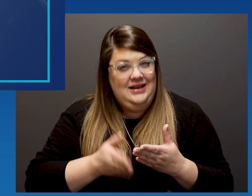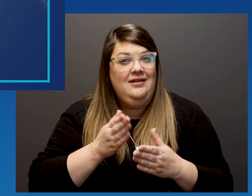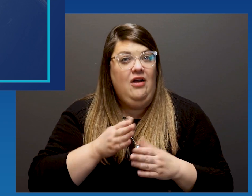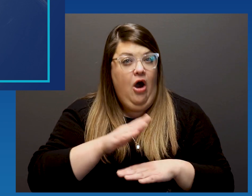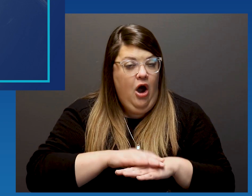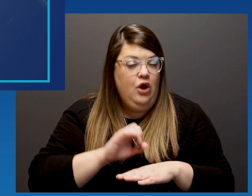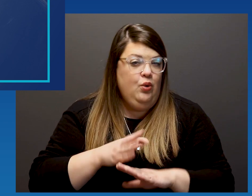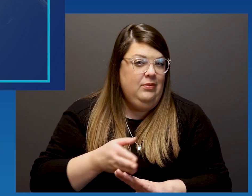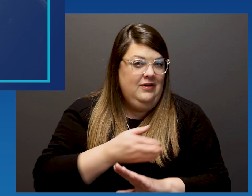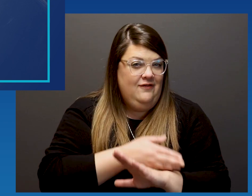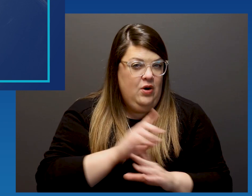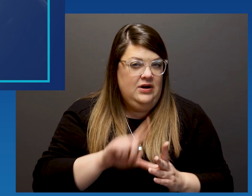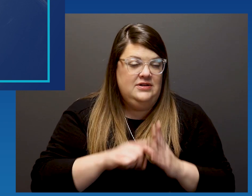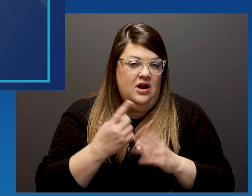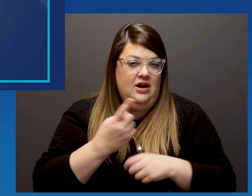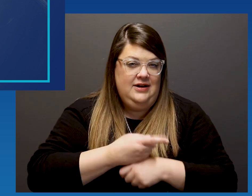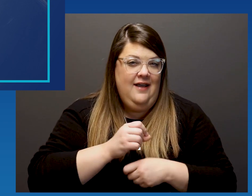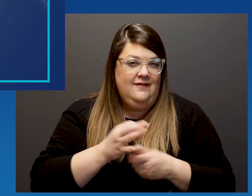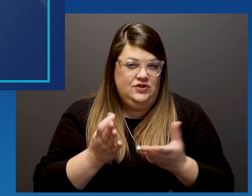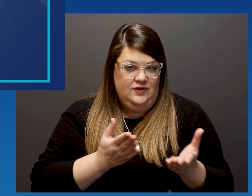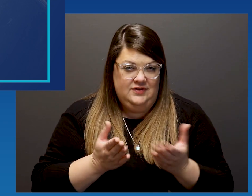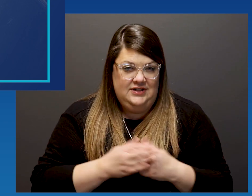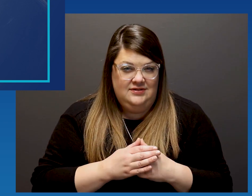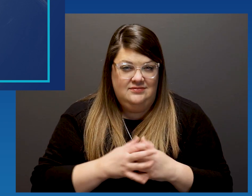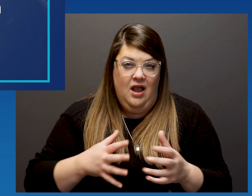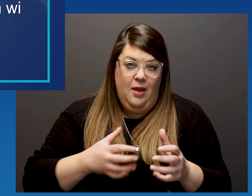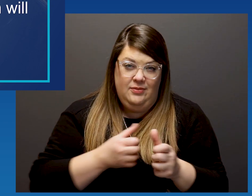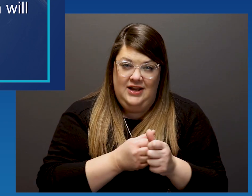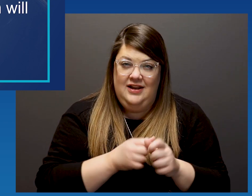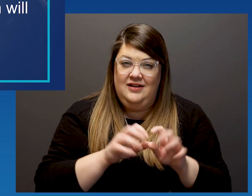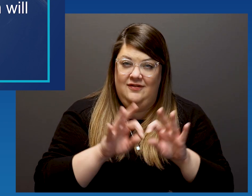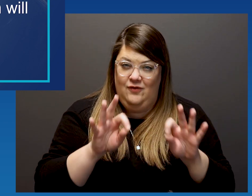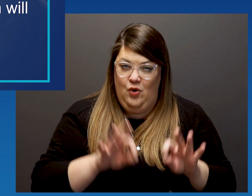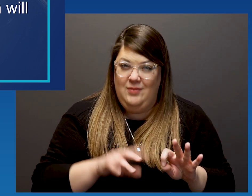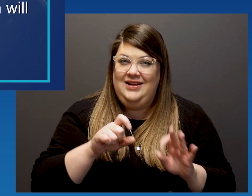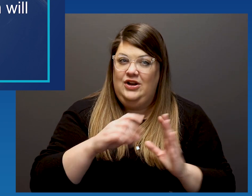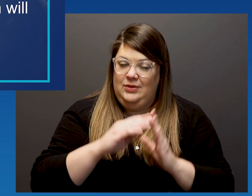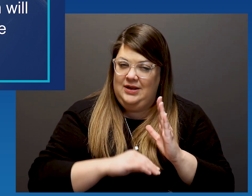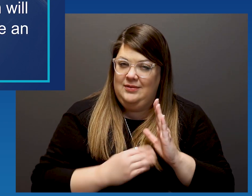the start date of services. An updated version of this form will need to be completed